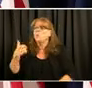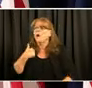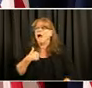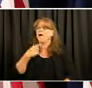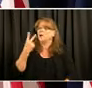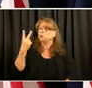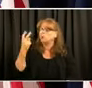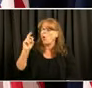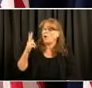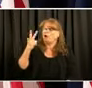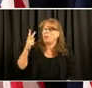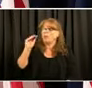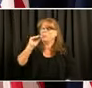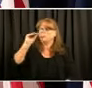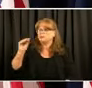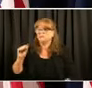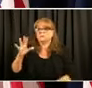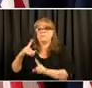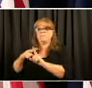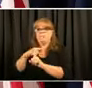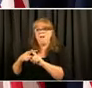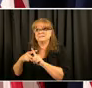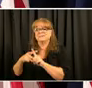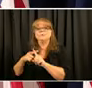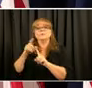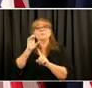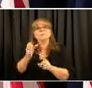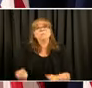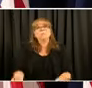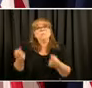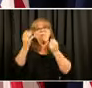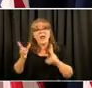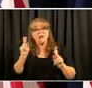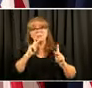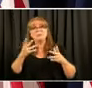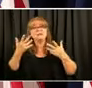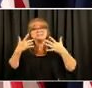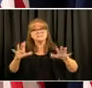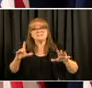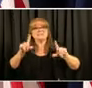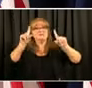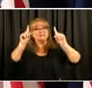centers most people test negative the tests are highly accurate um dr hurley i think over 99